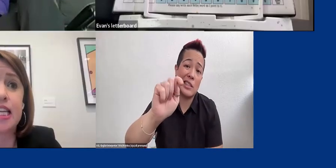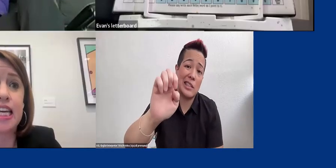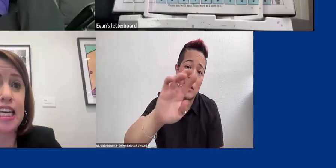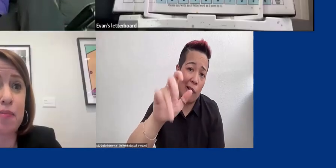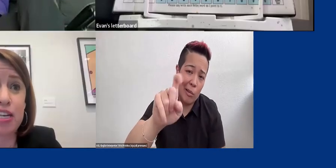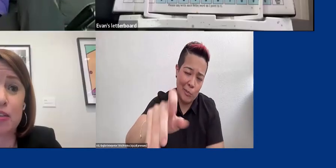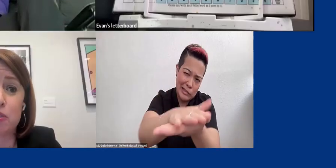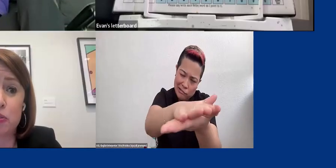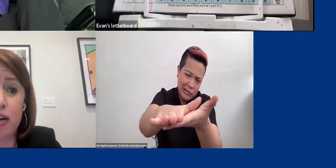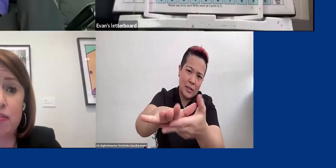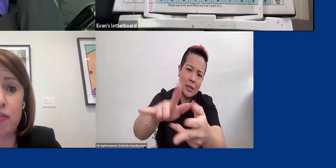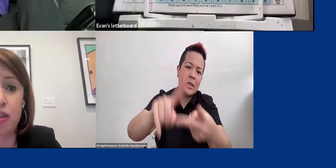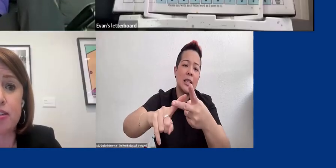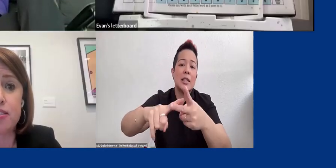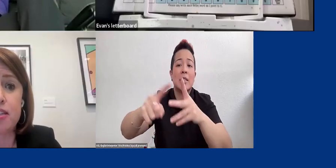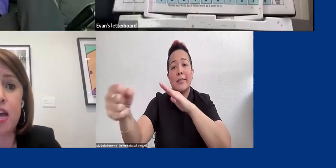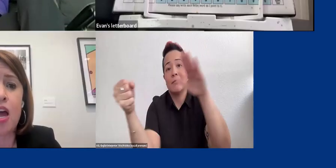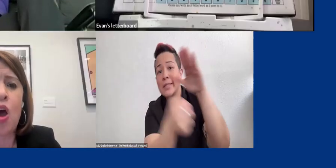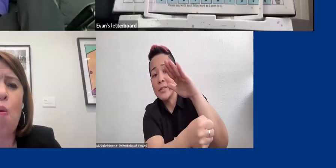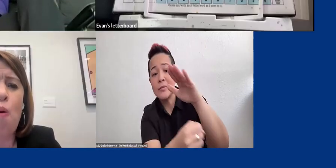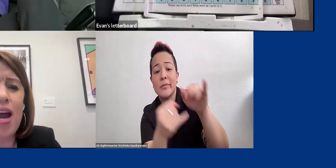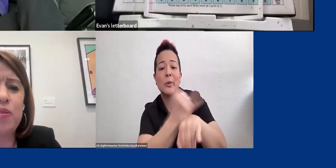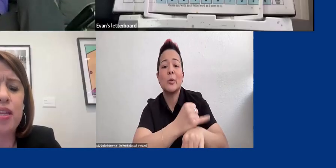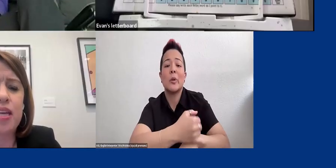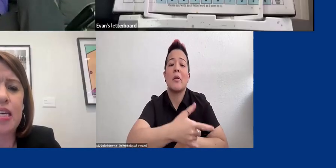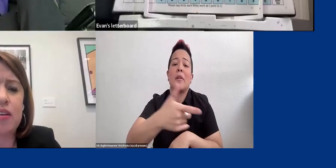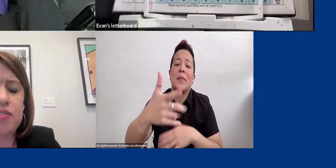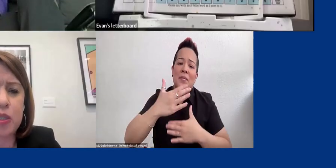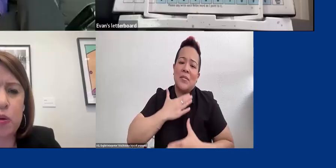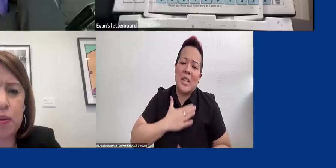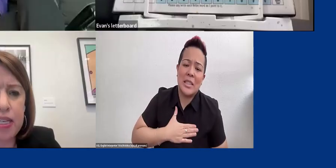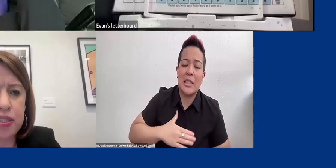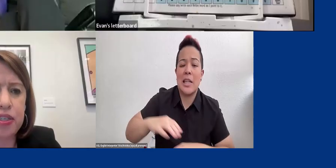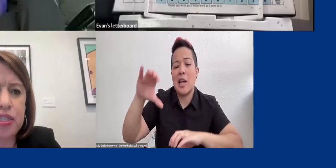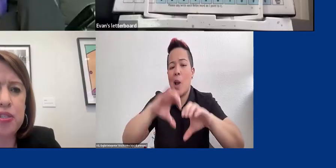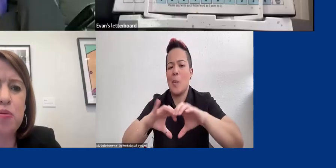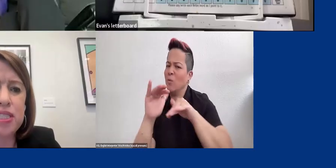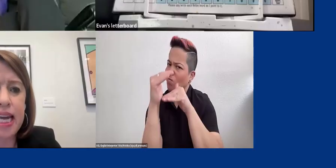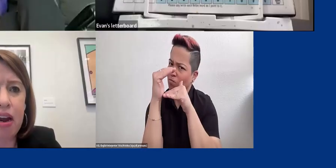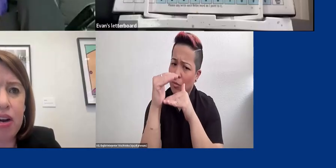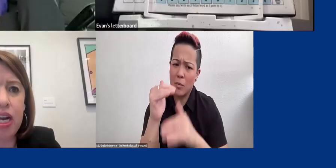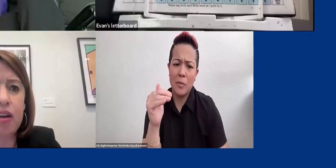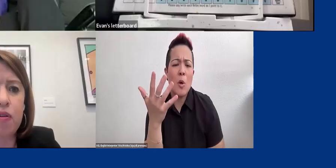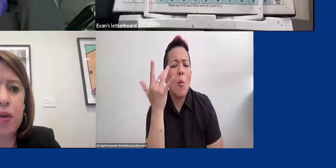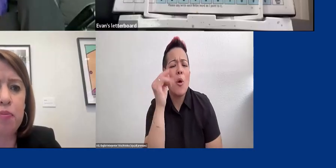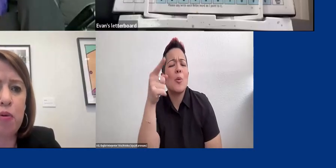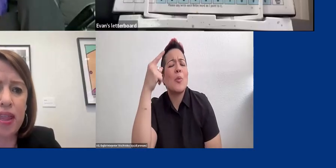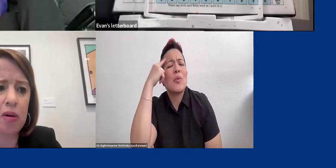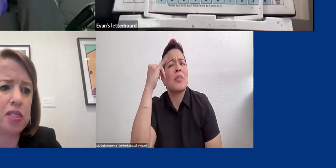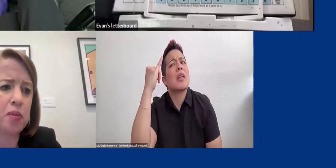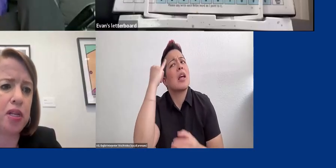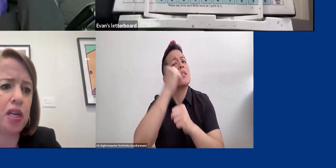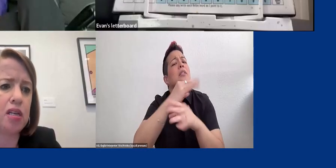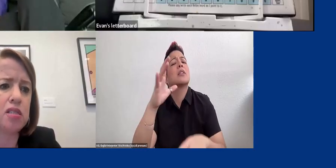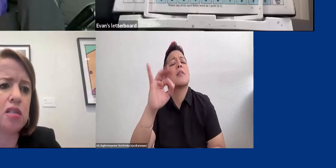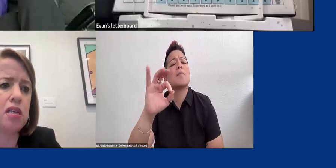physically and chemically restrained for this. Why do you think the idea of sexual pleasure is so scary for people without disabilities?